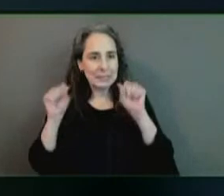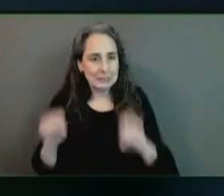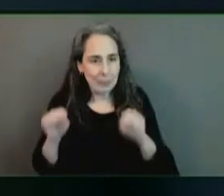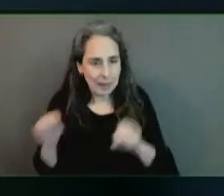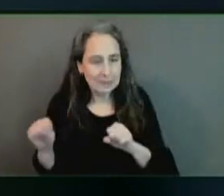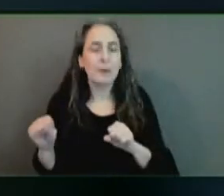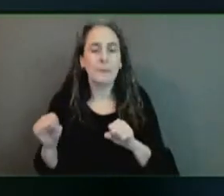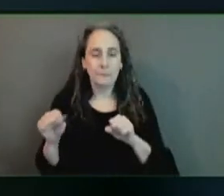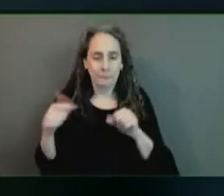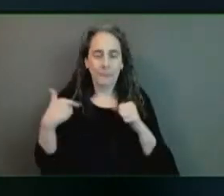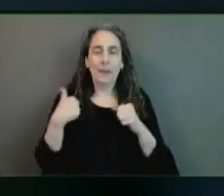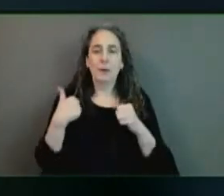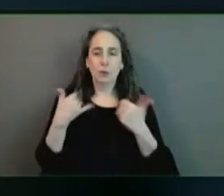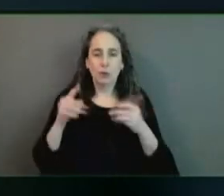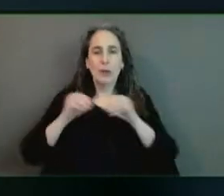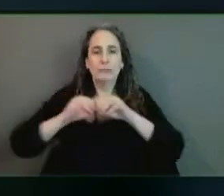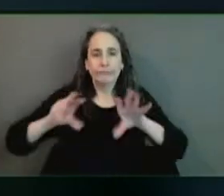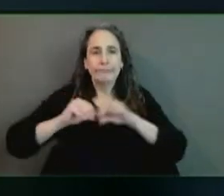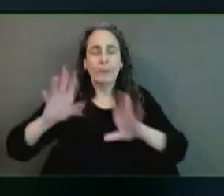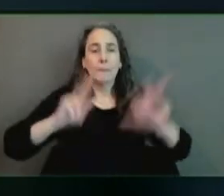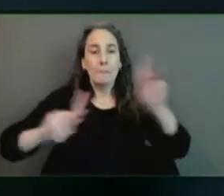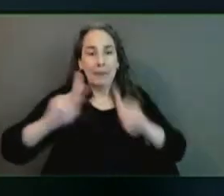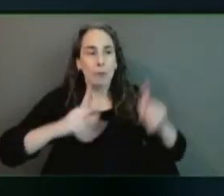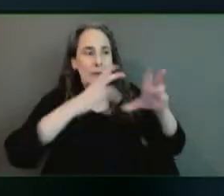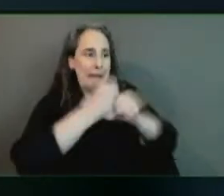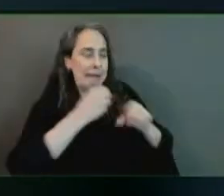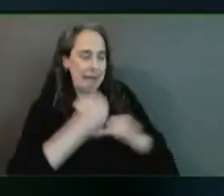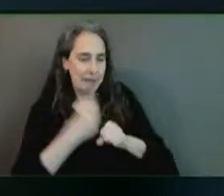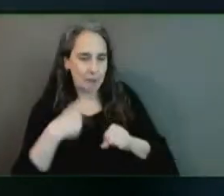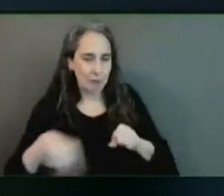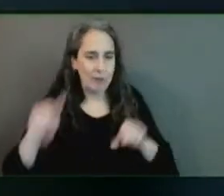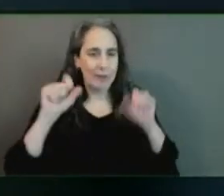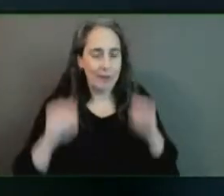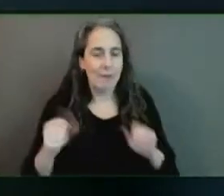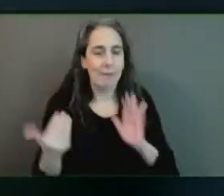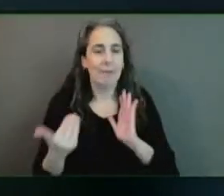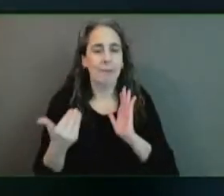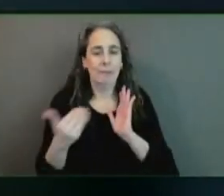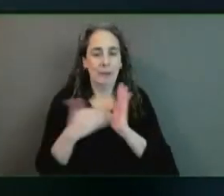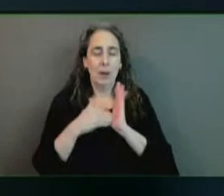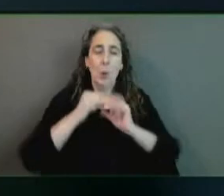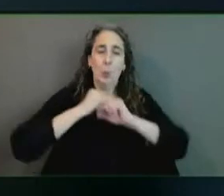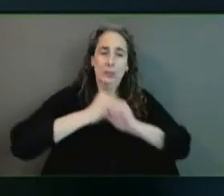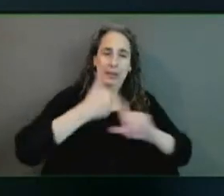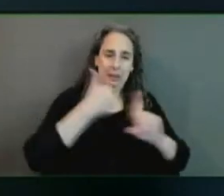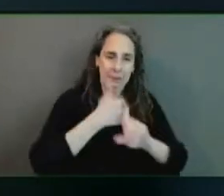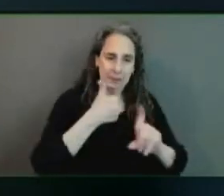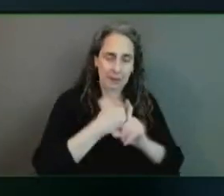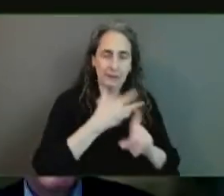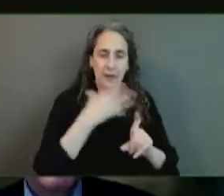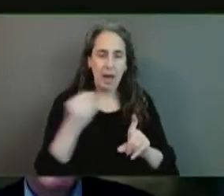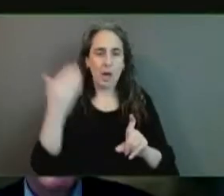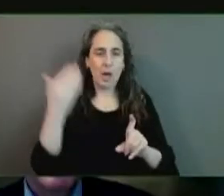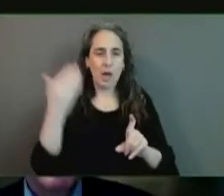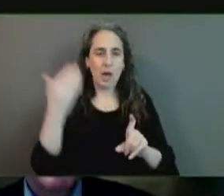different mechanisms as we can We're trying to get these in the hands of our population so that